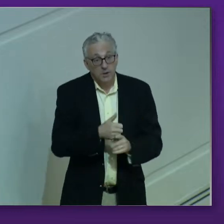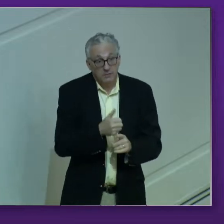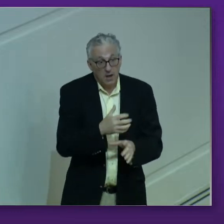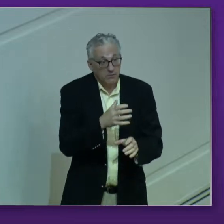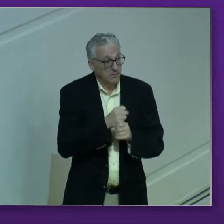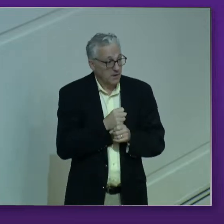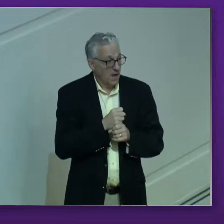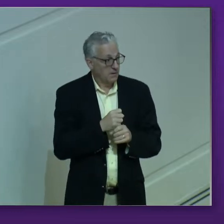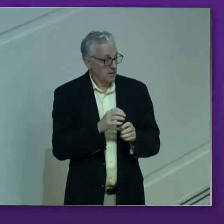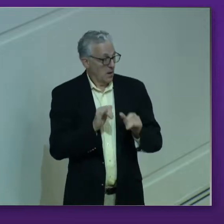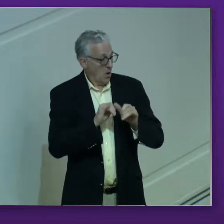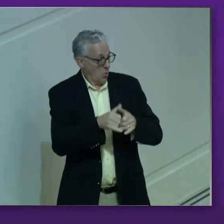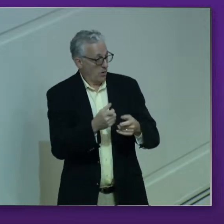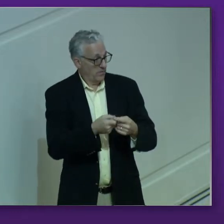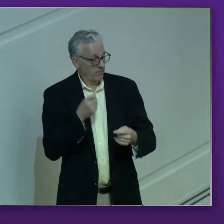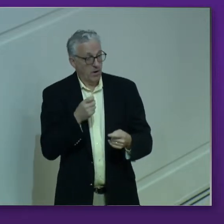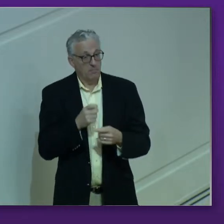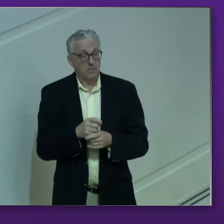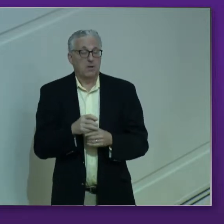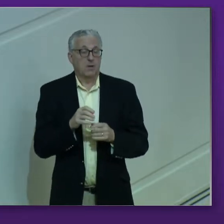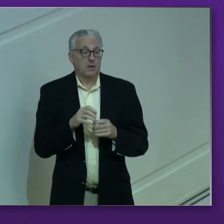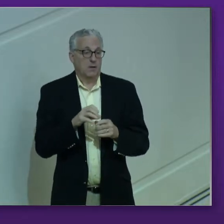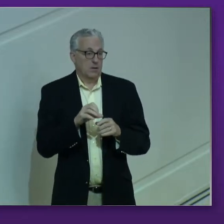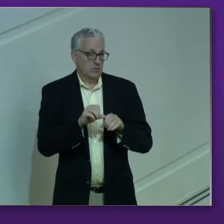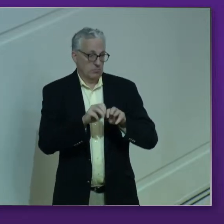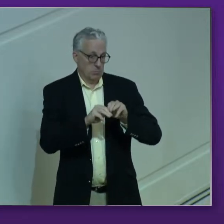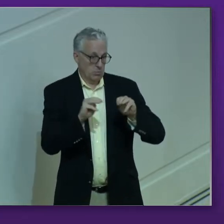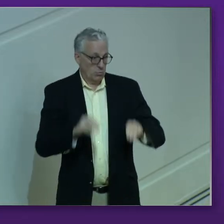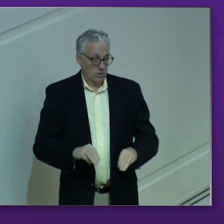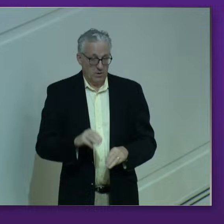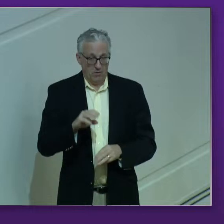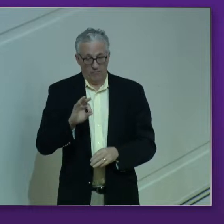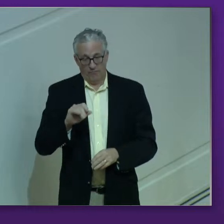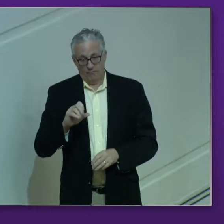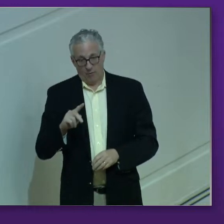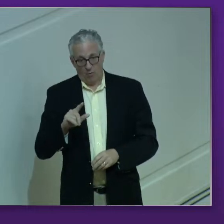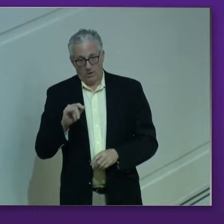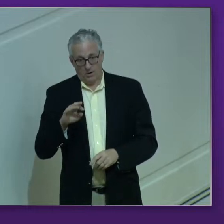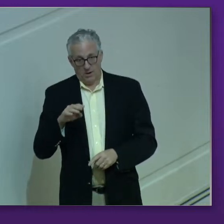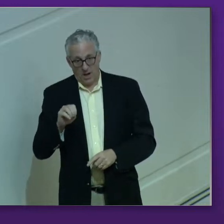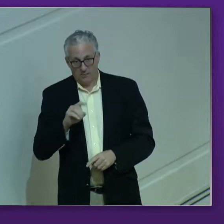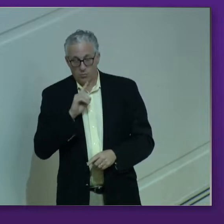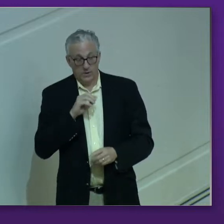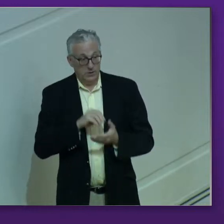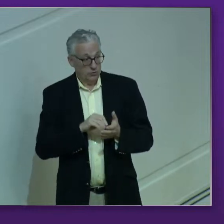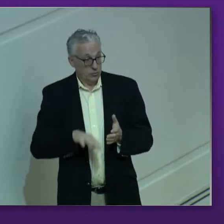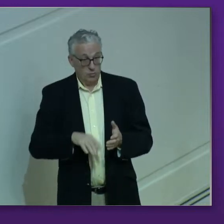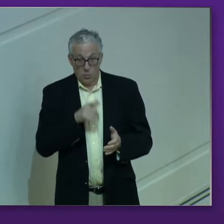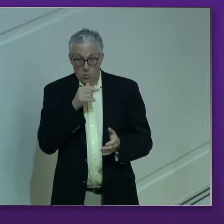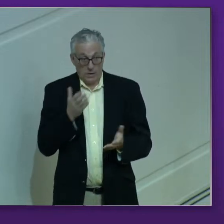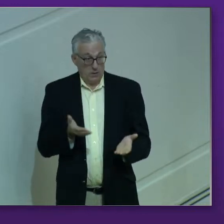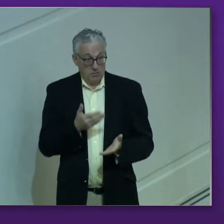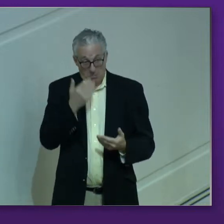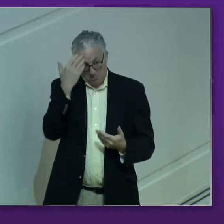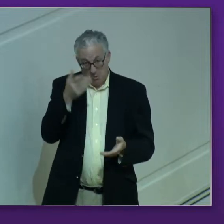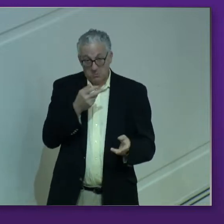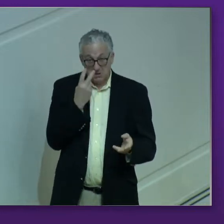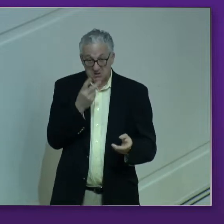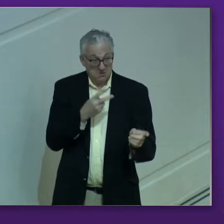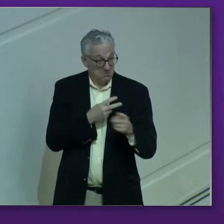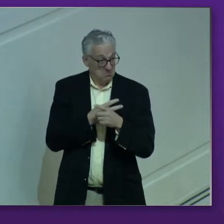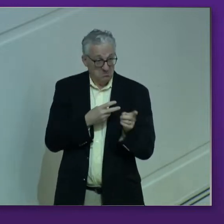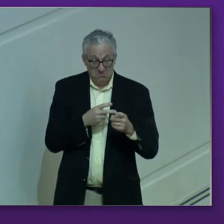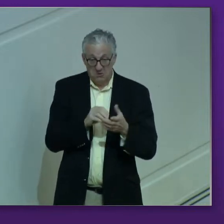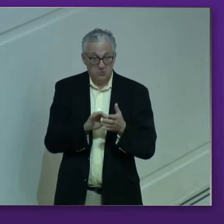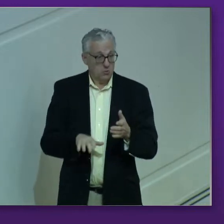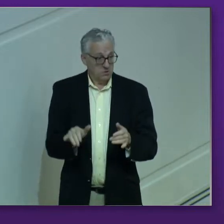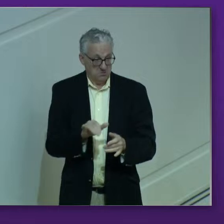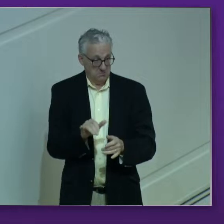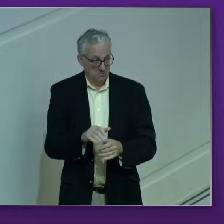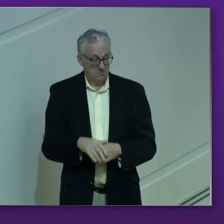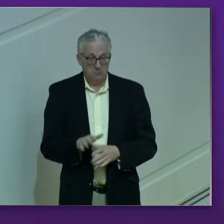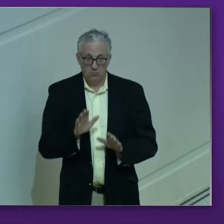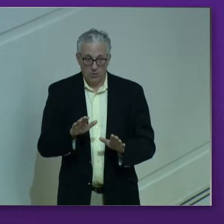OF DISTINCTION FROM THE VIDEO